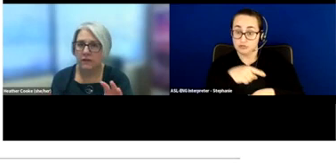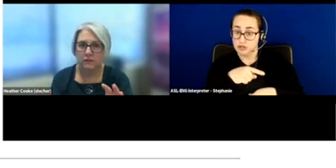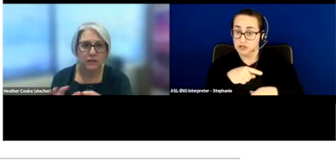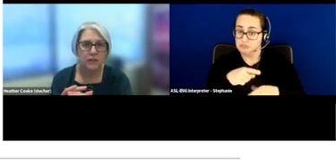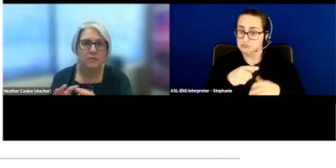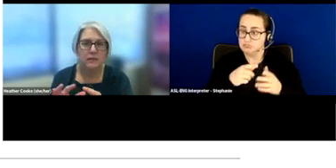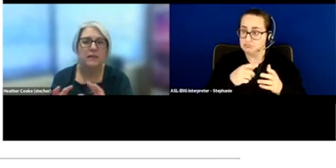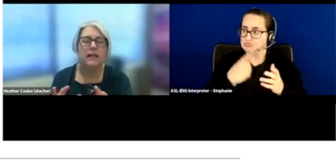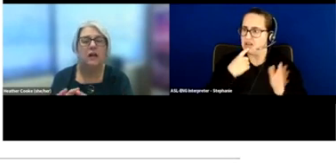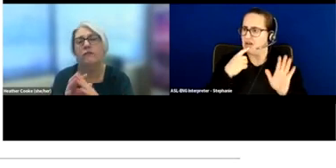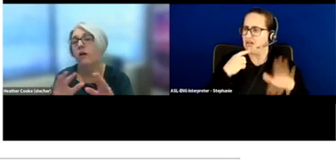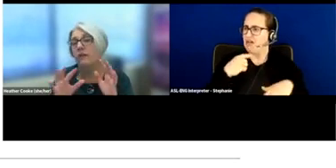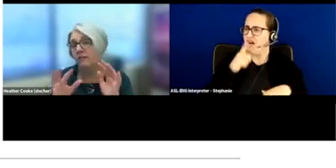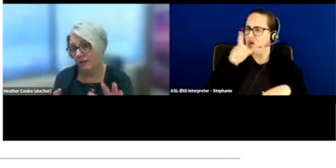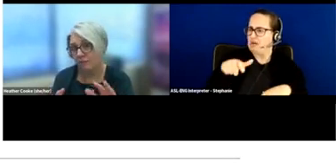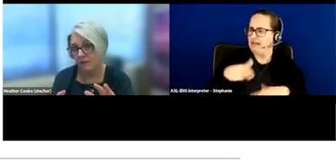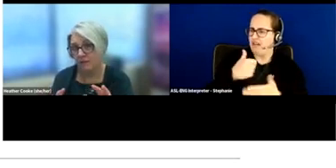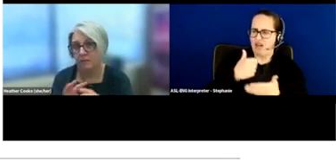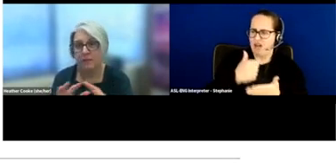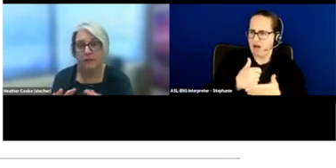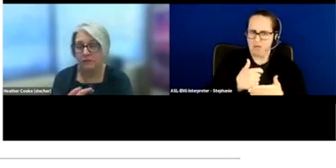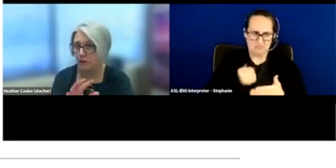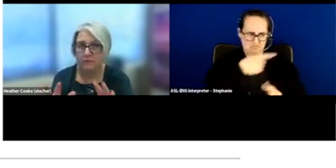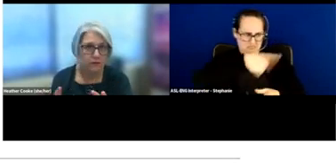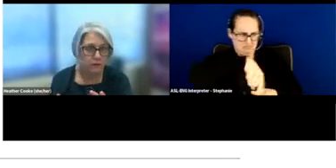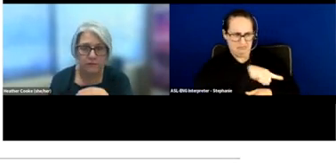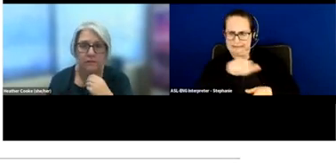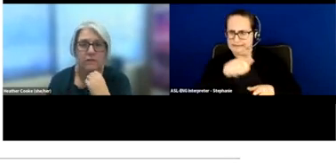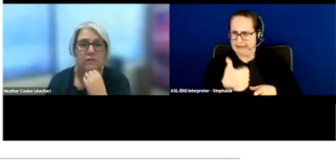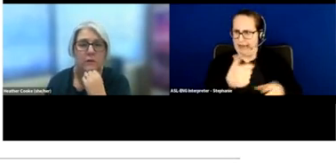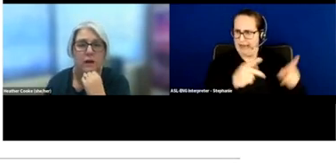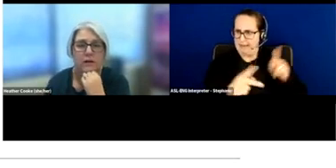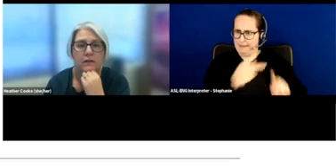could complete the care for all these 10 residents by herself, no assistance required.